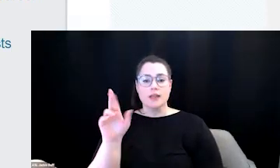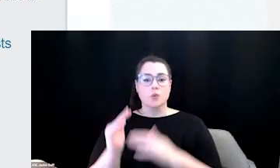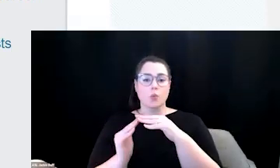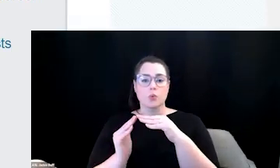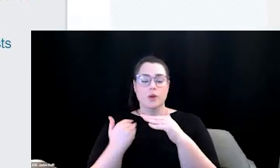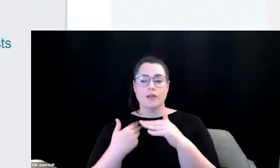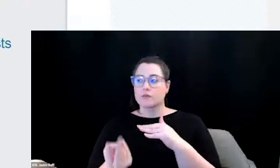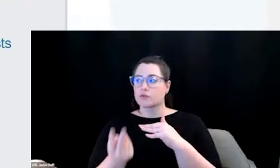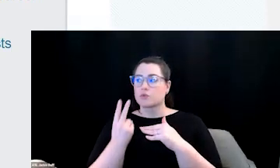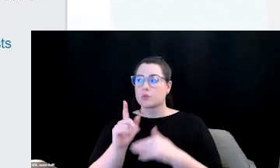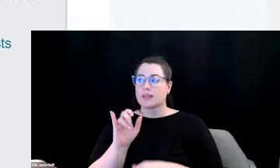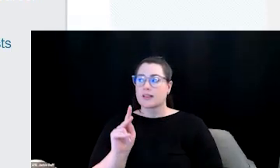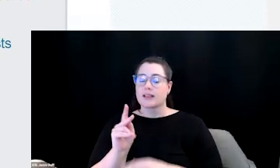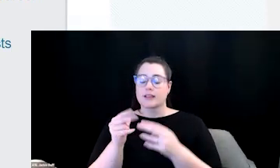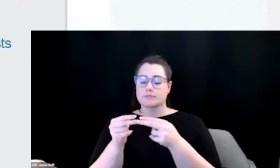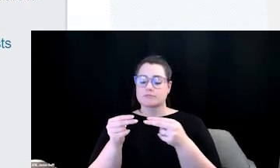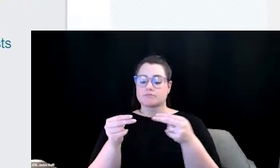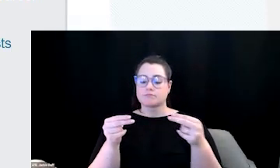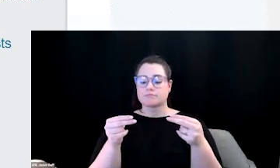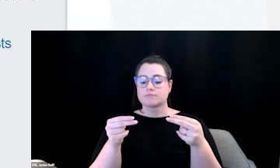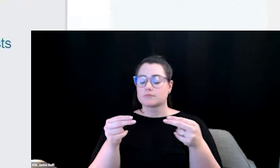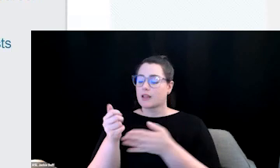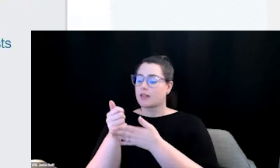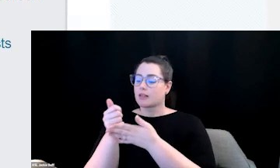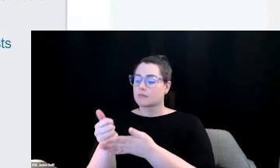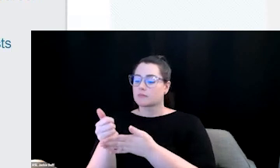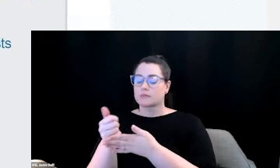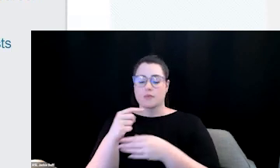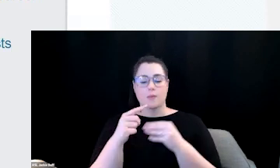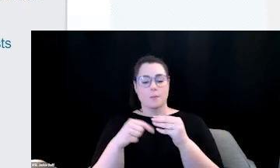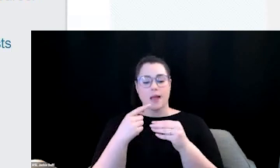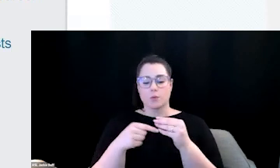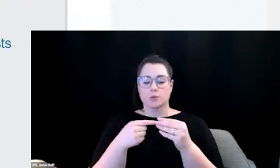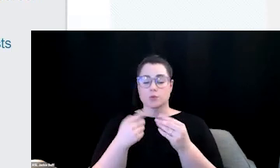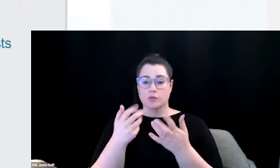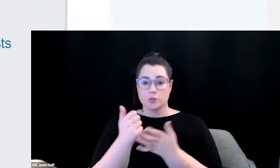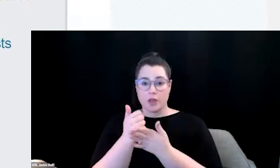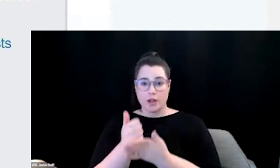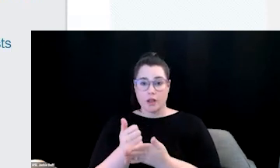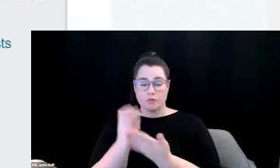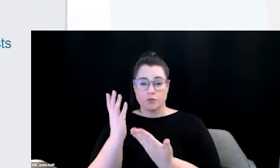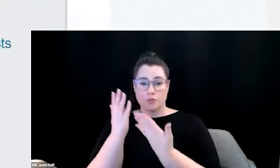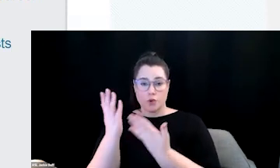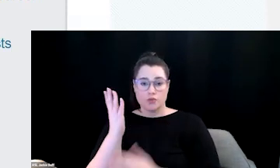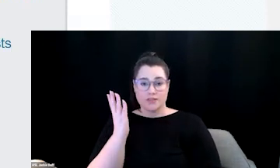There is a Help link and an About link. If you want help on proposal submission, you're going to click on About.